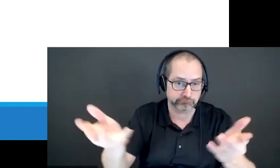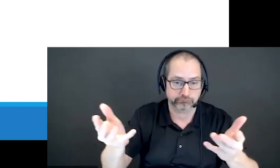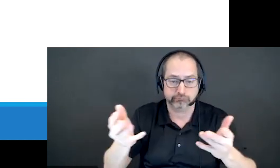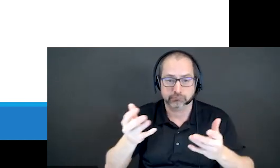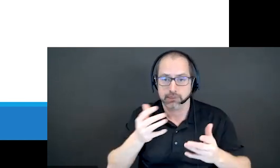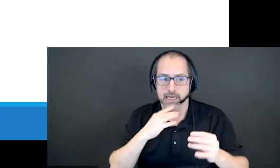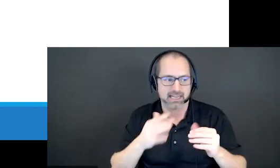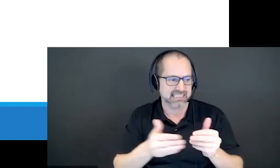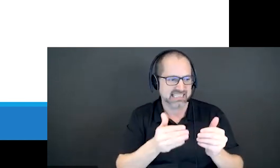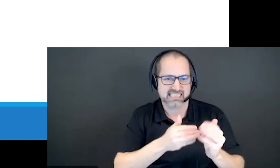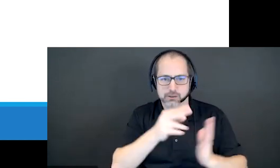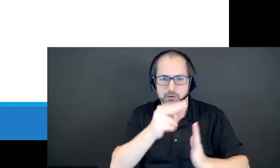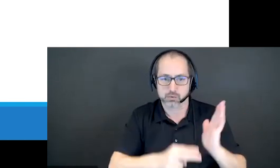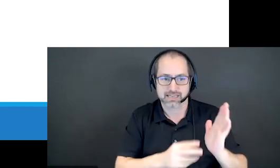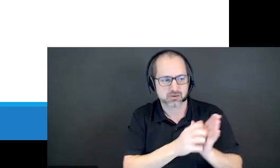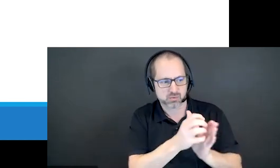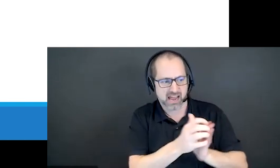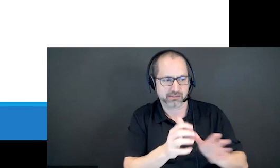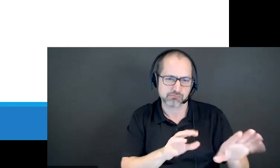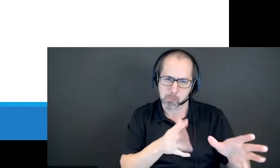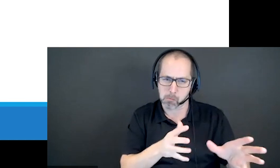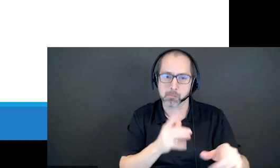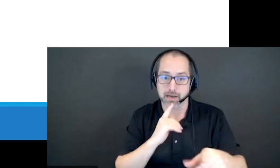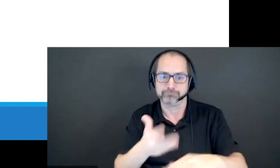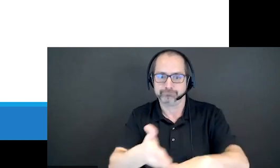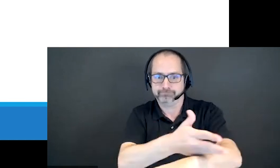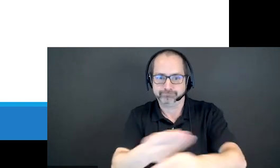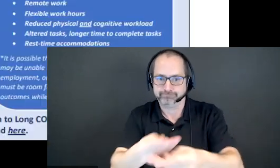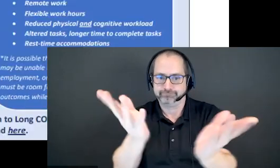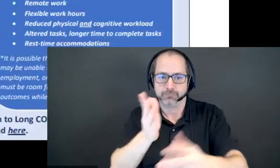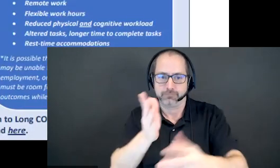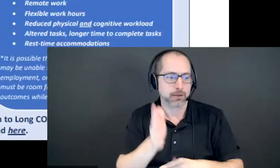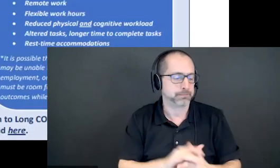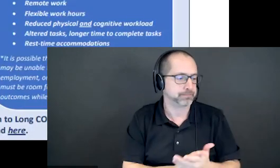read format than our draft version right now. And so I know this is a really busy